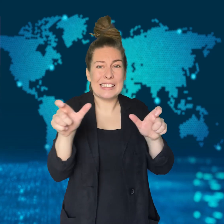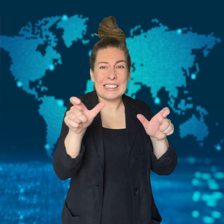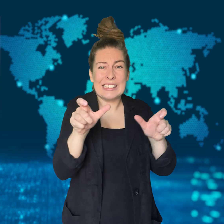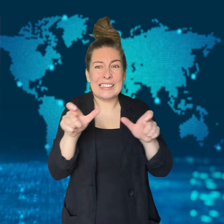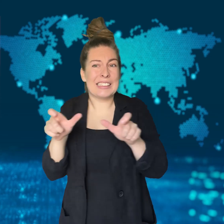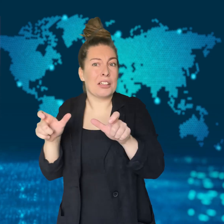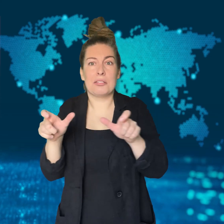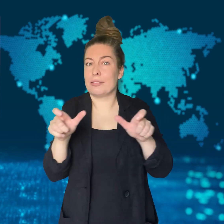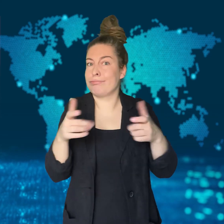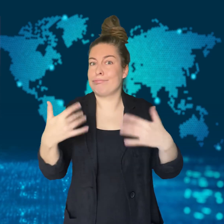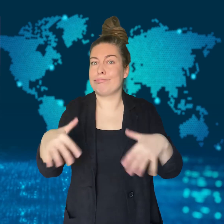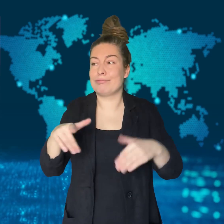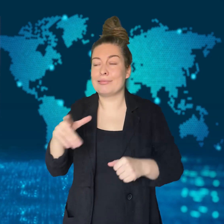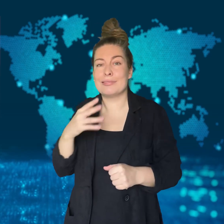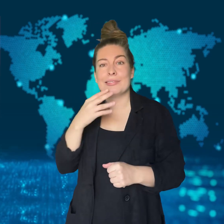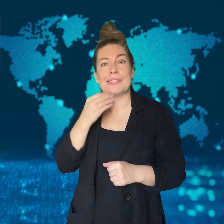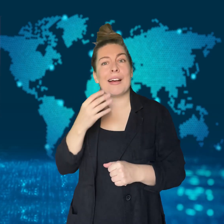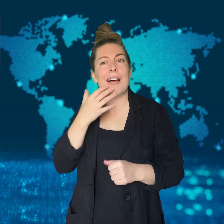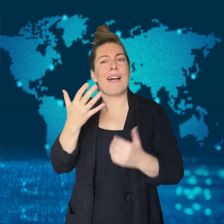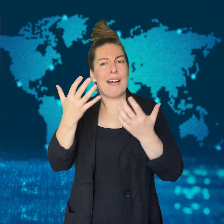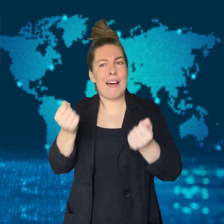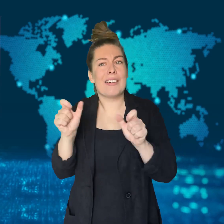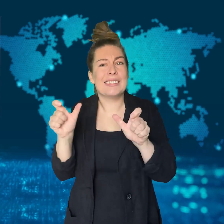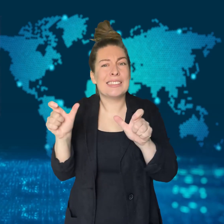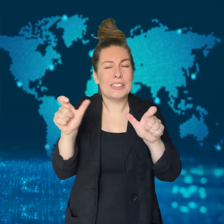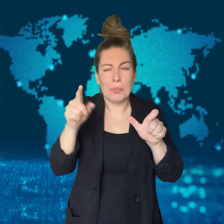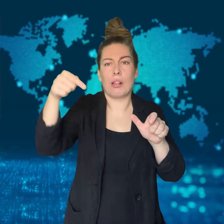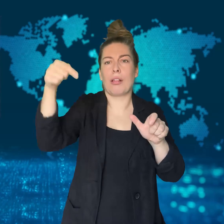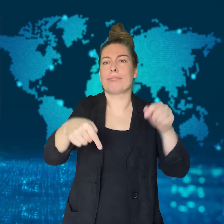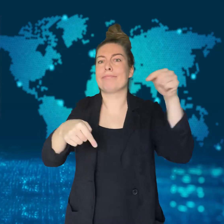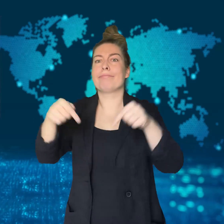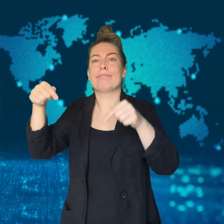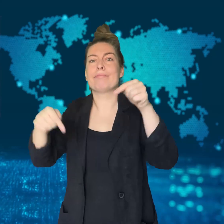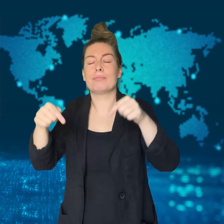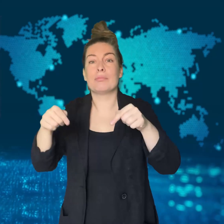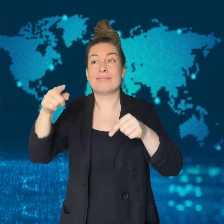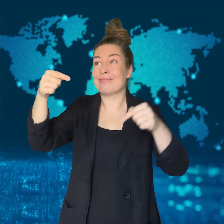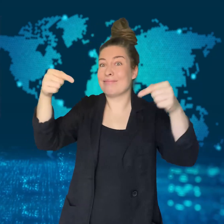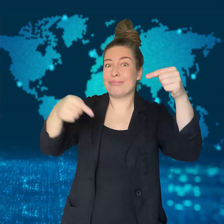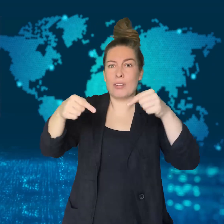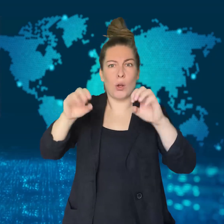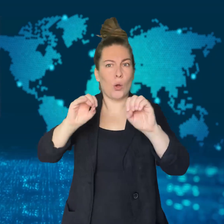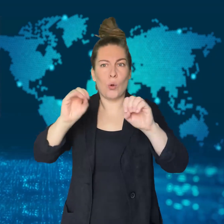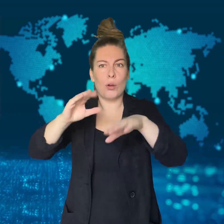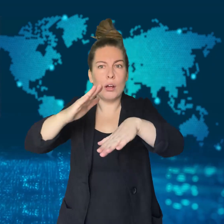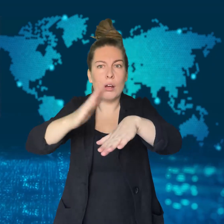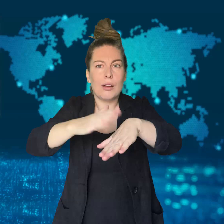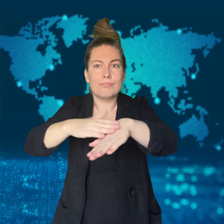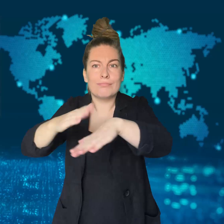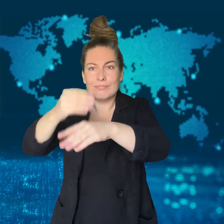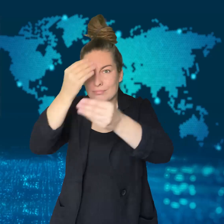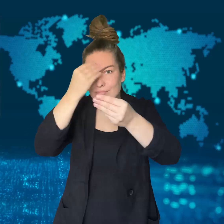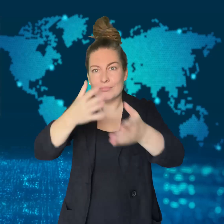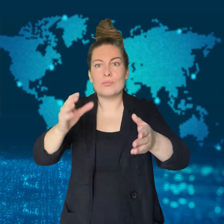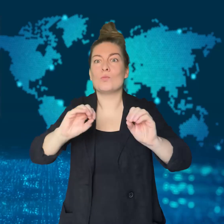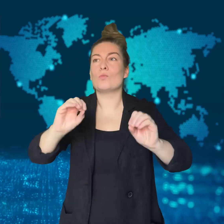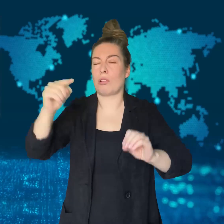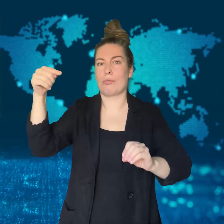The Iron Dome air-defense has been relatively impenetrable when hit by rockets